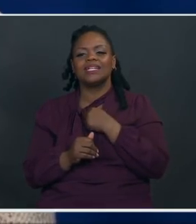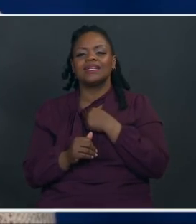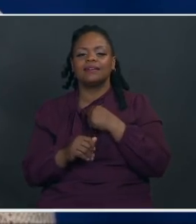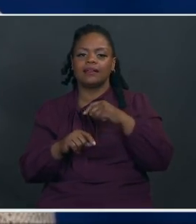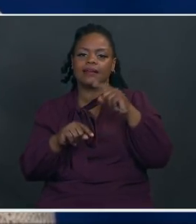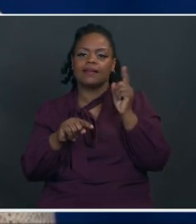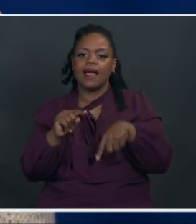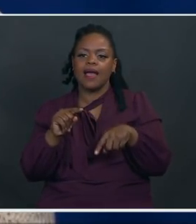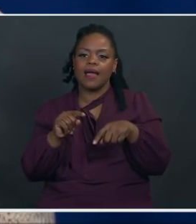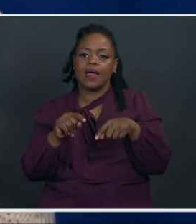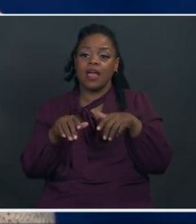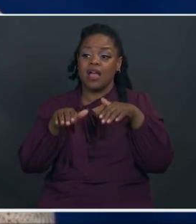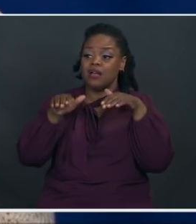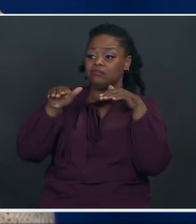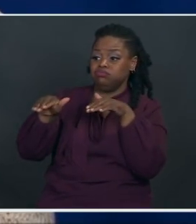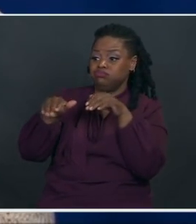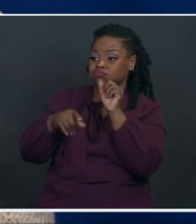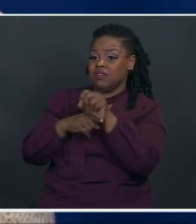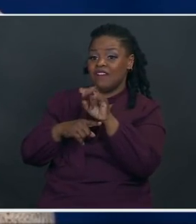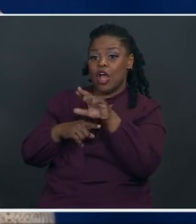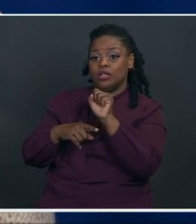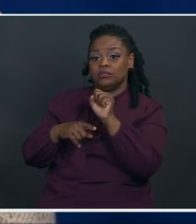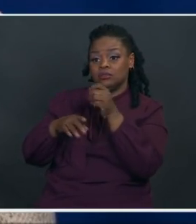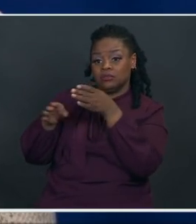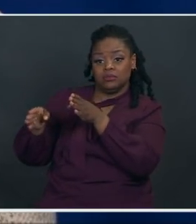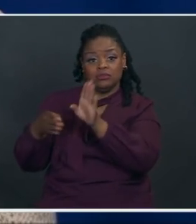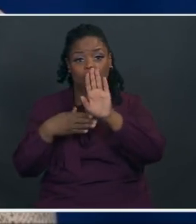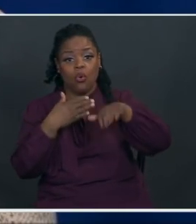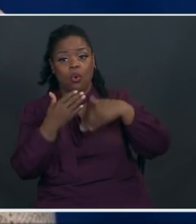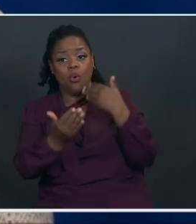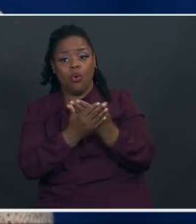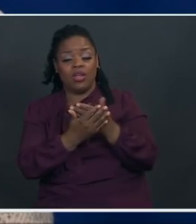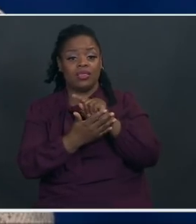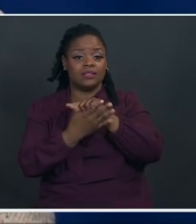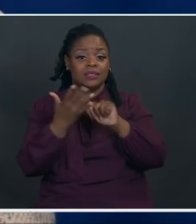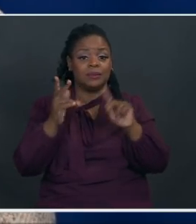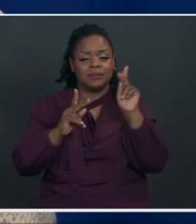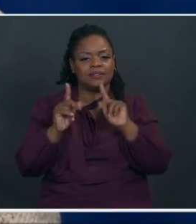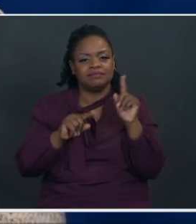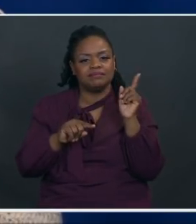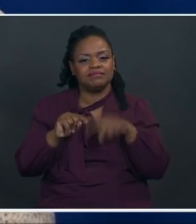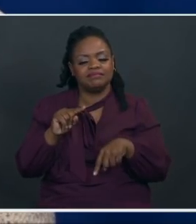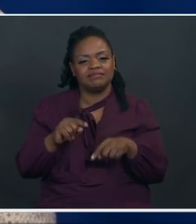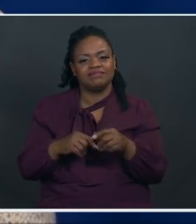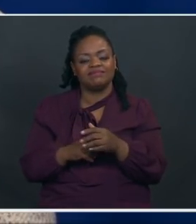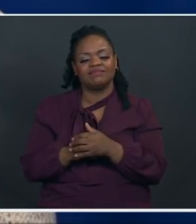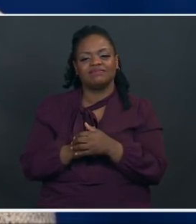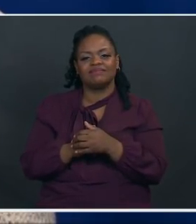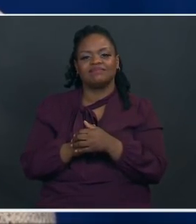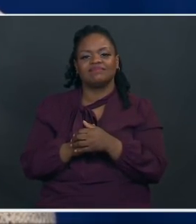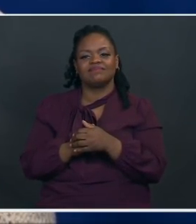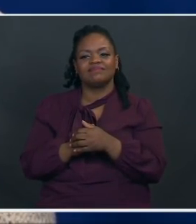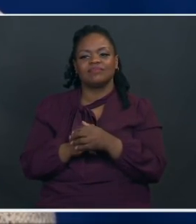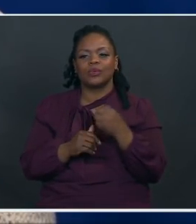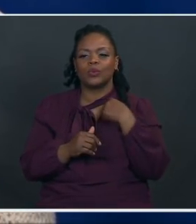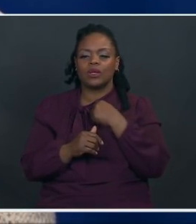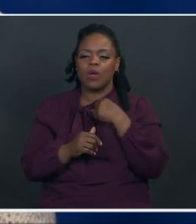we're executing a plan that works for all communities. So, we've committed to taking an equity lens to every aspect of this pandemic response